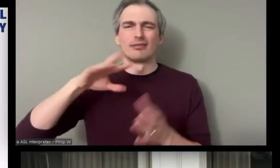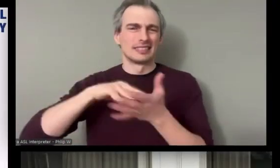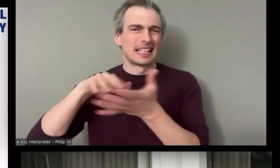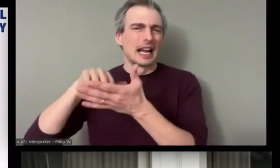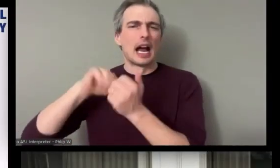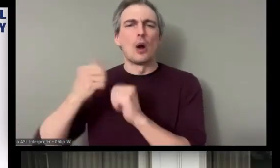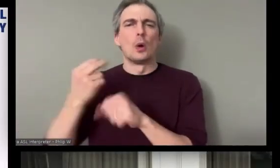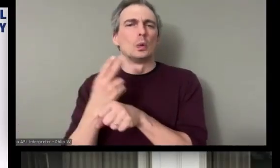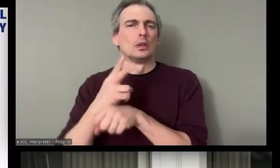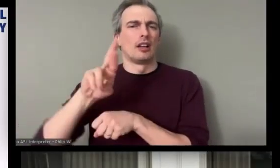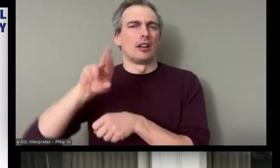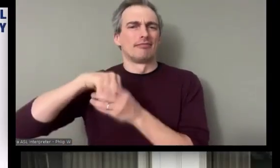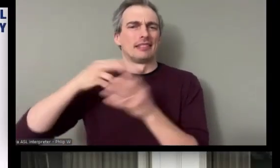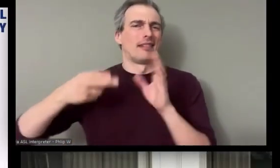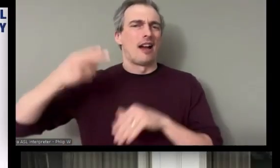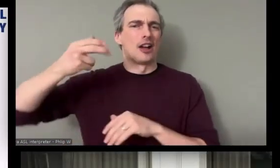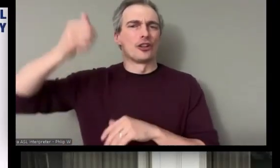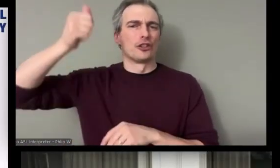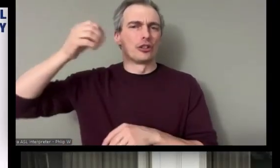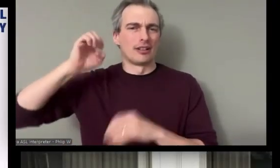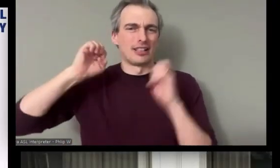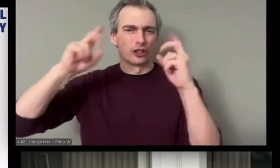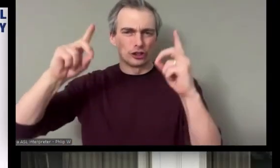There's this platform we're working with. It's called InstitutIA.